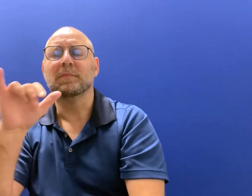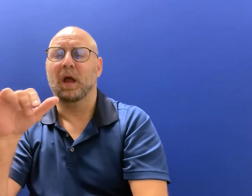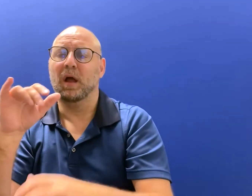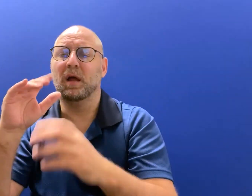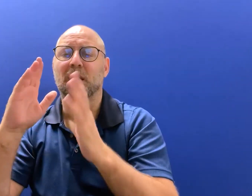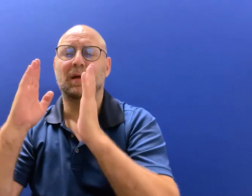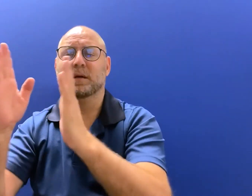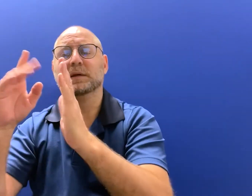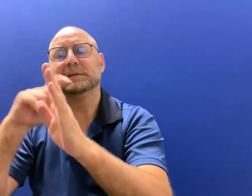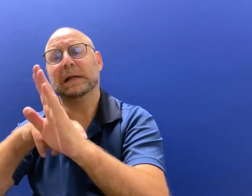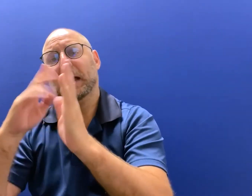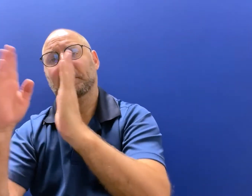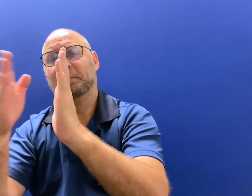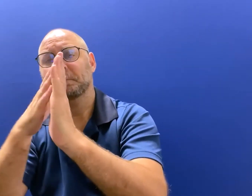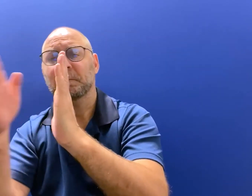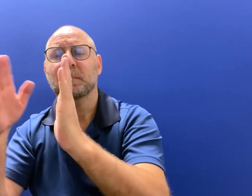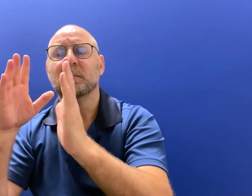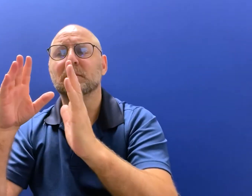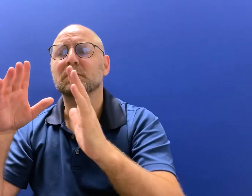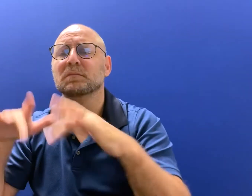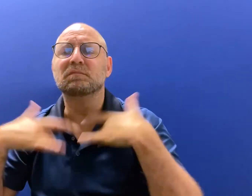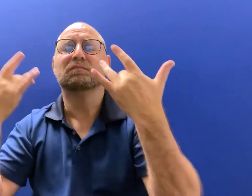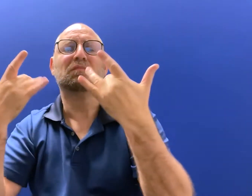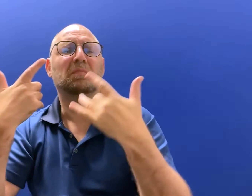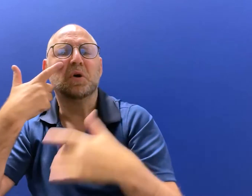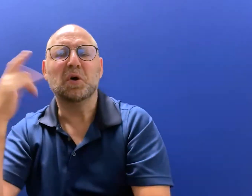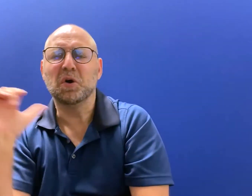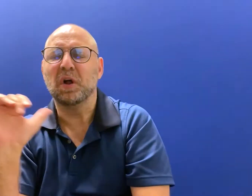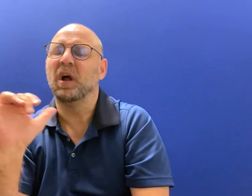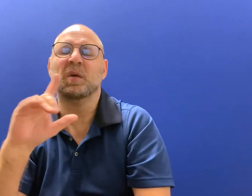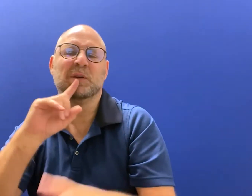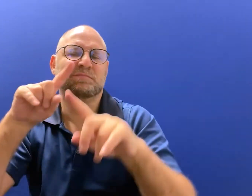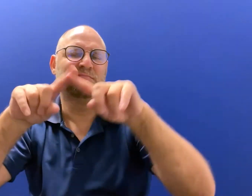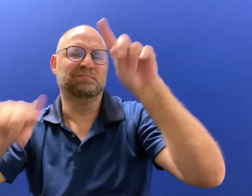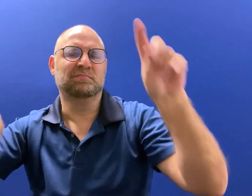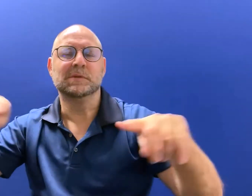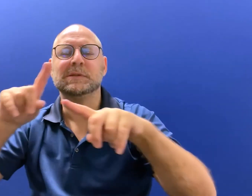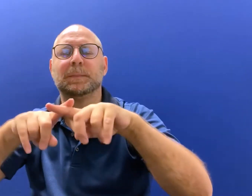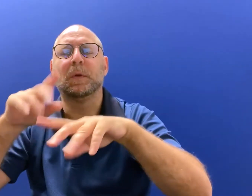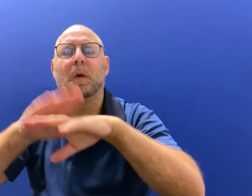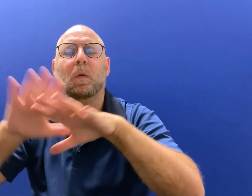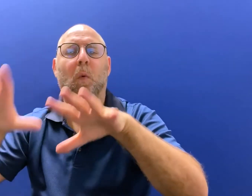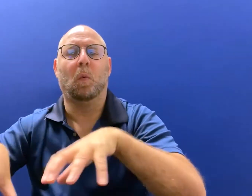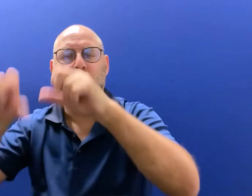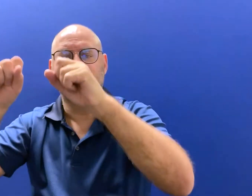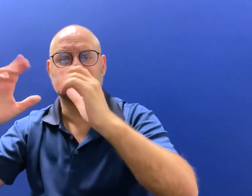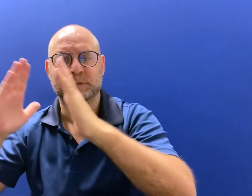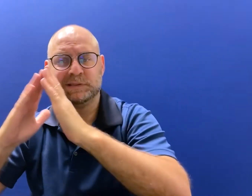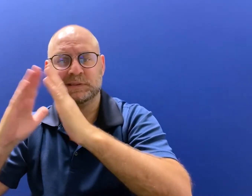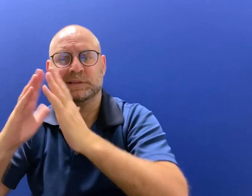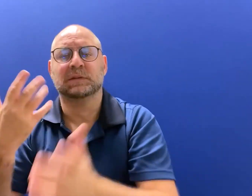Each event is different, it depends on the host cities.